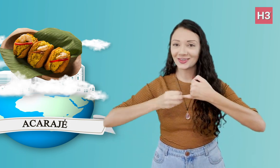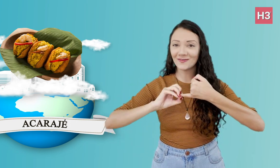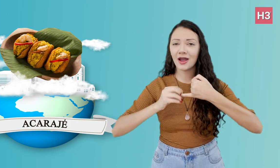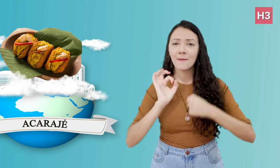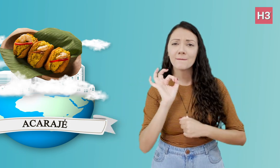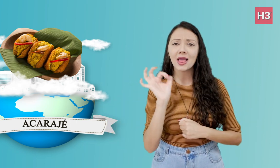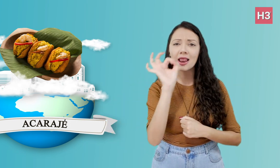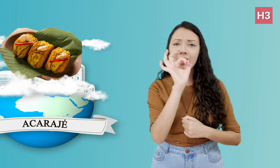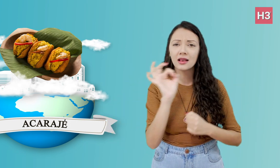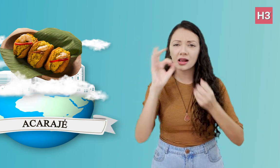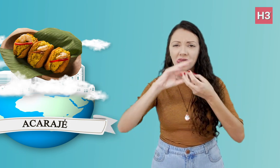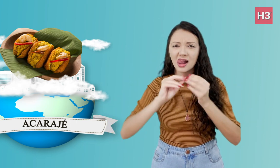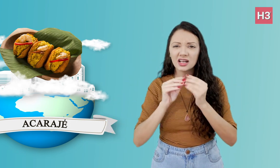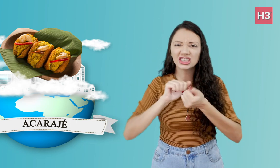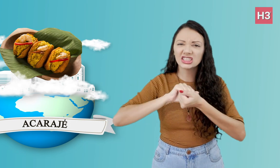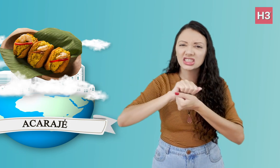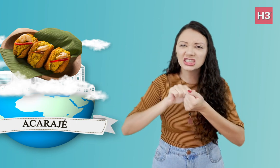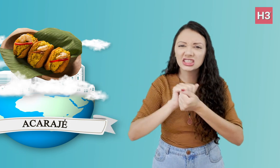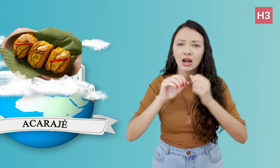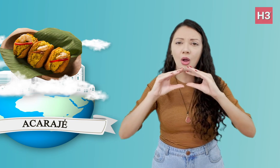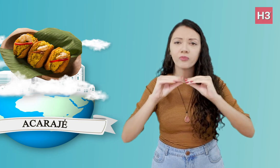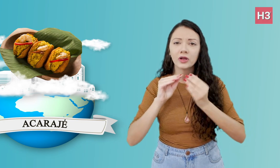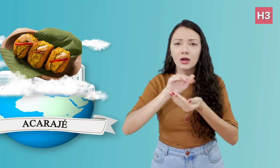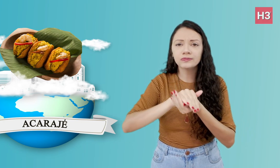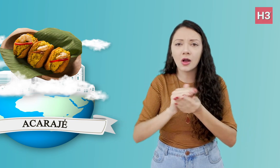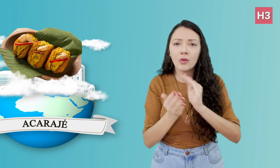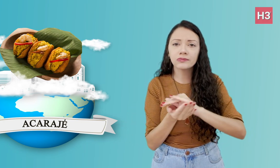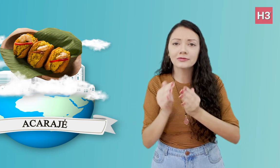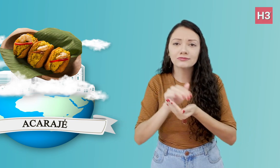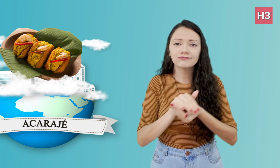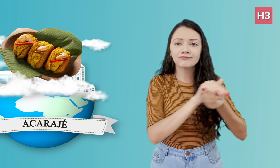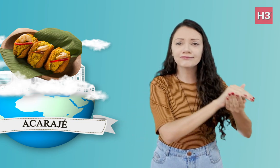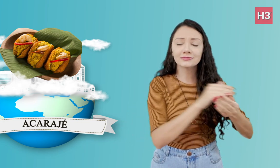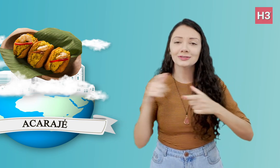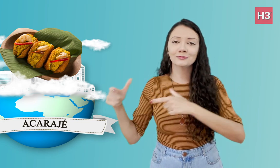Black-eyed peas, grated onions,